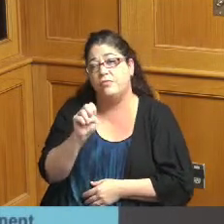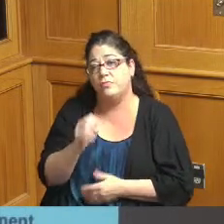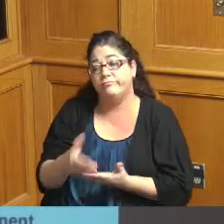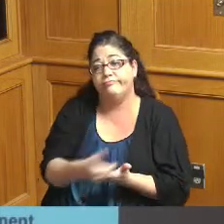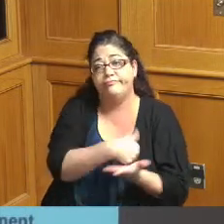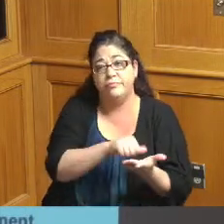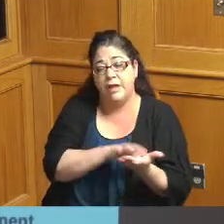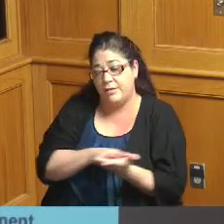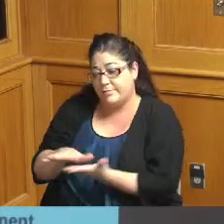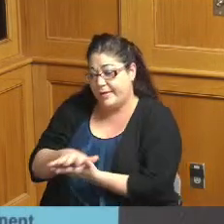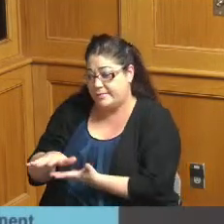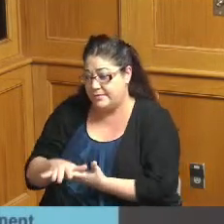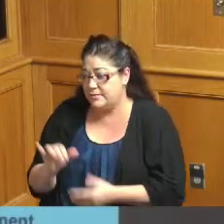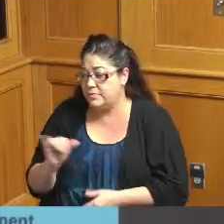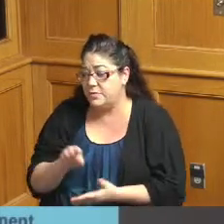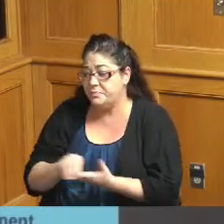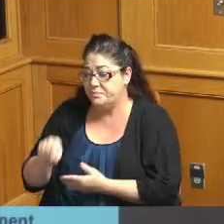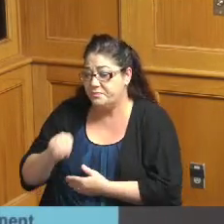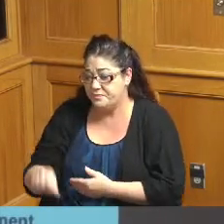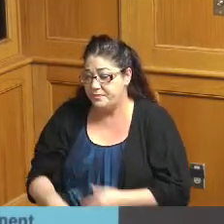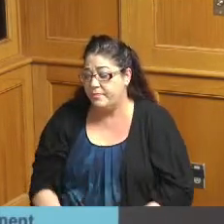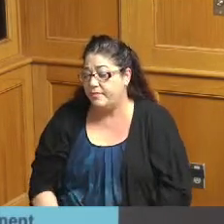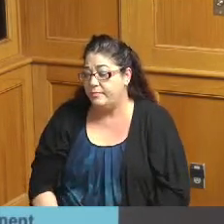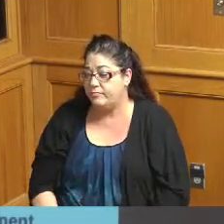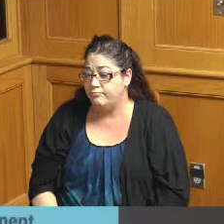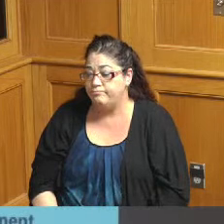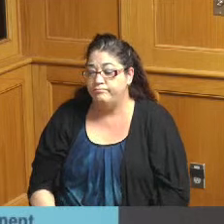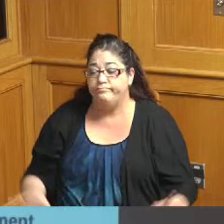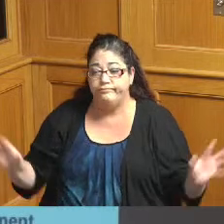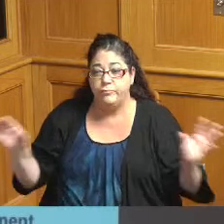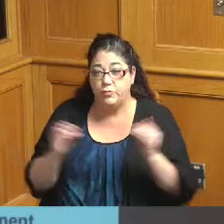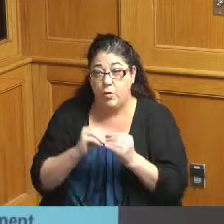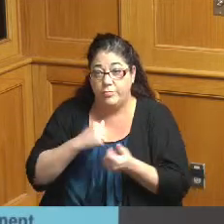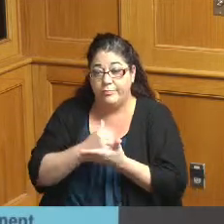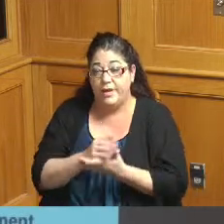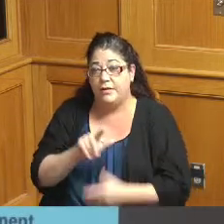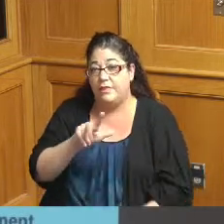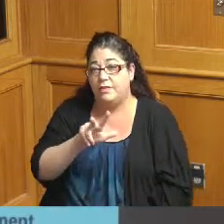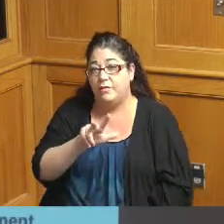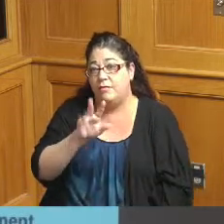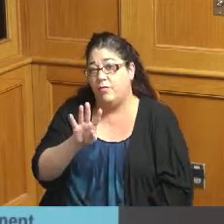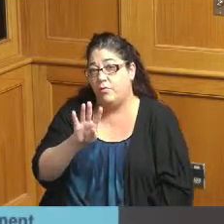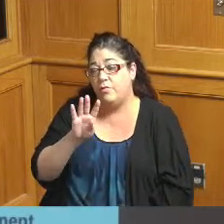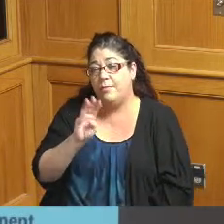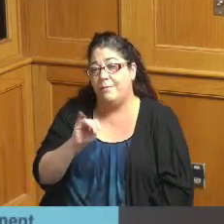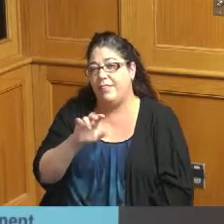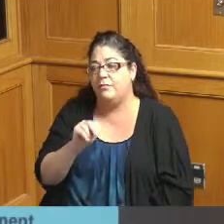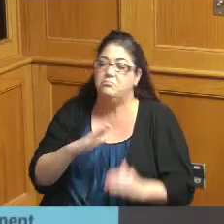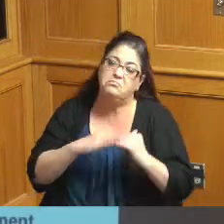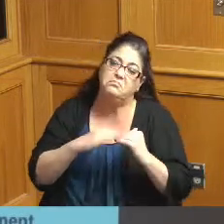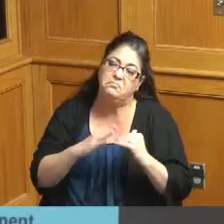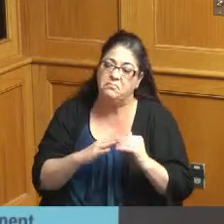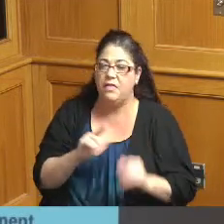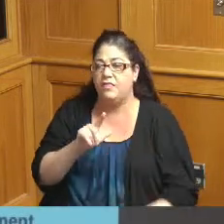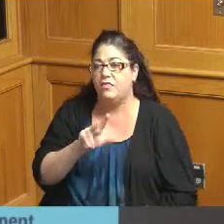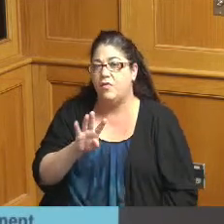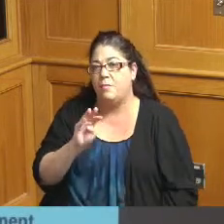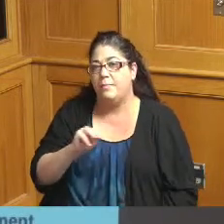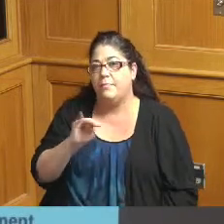down for you the total budget is 34 million a little over 34 million one thing that I think the